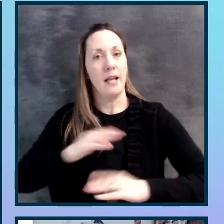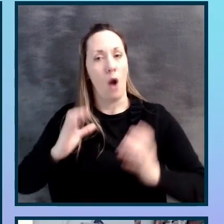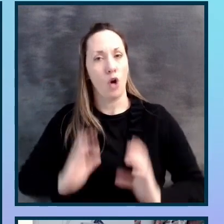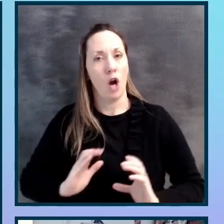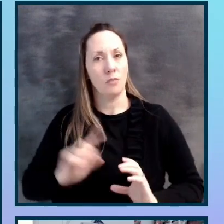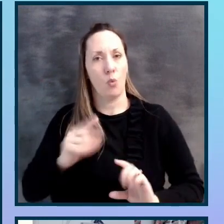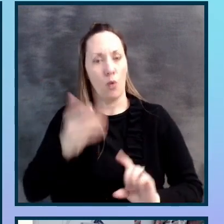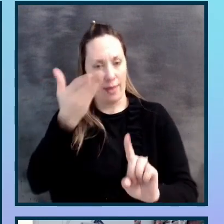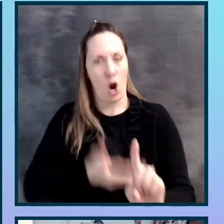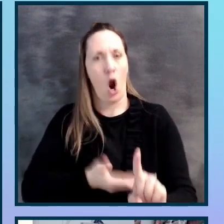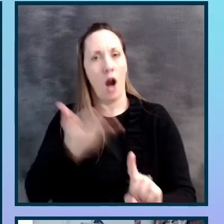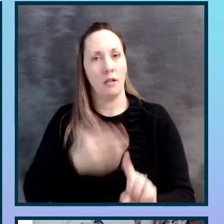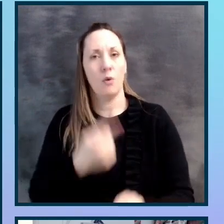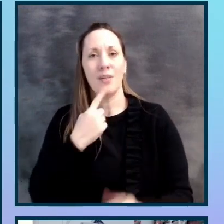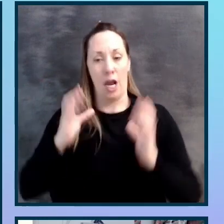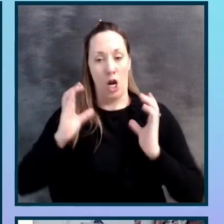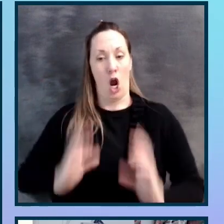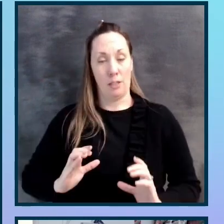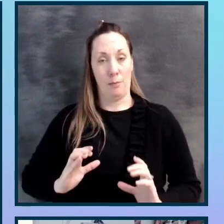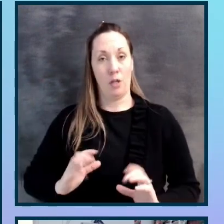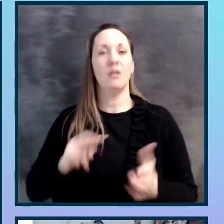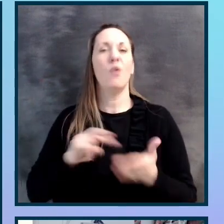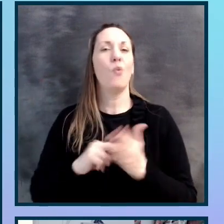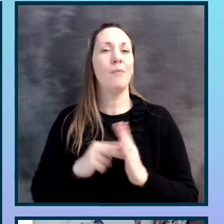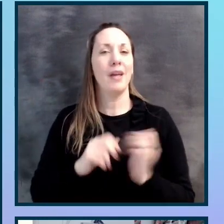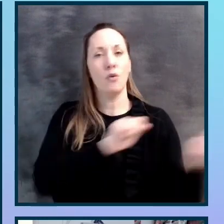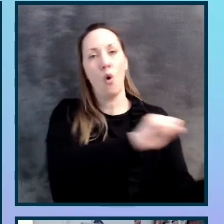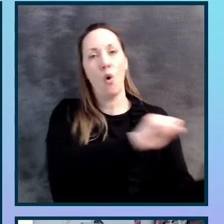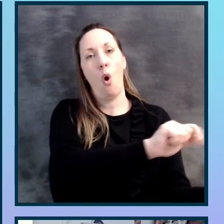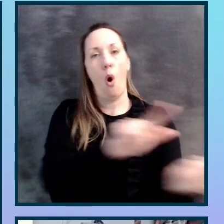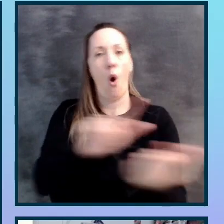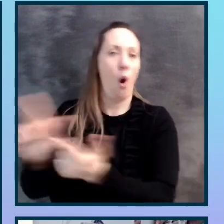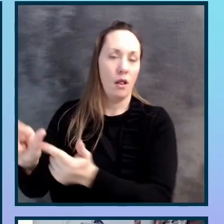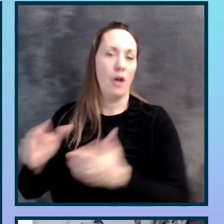And when we say our customers, we mean all of our customers.